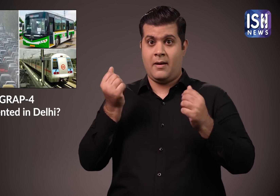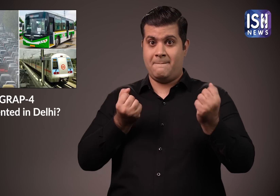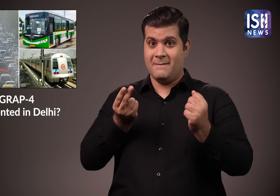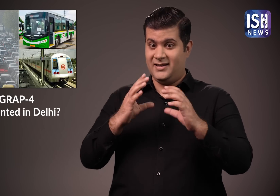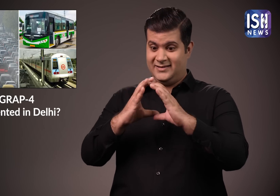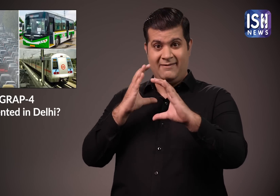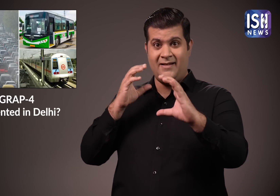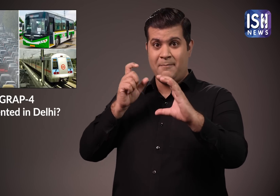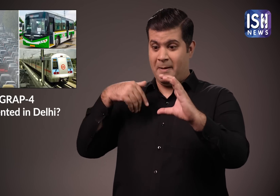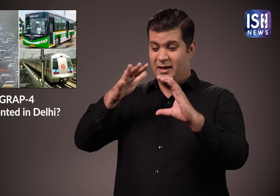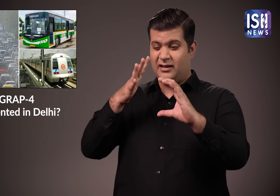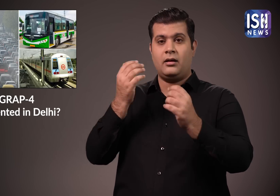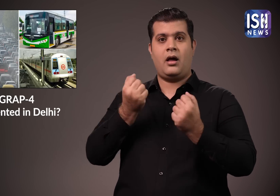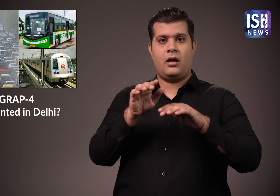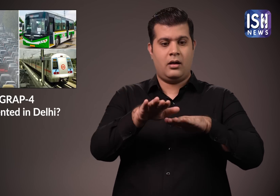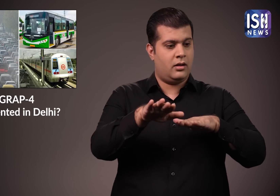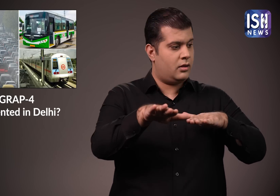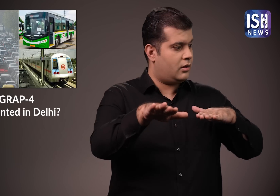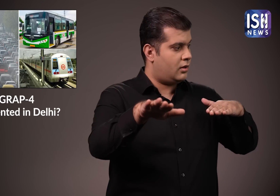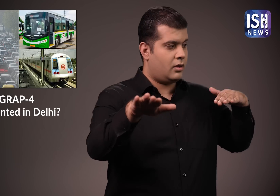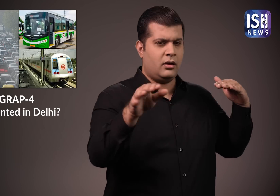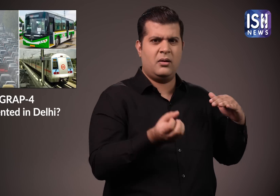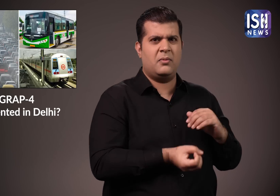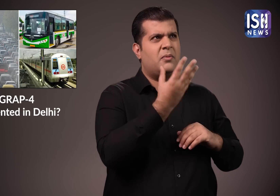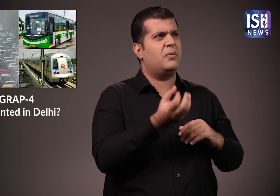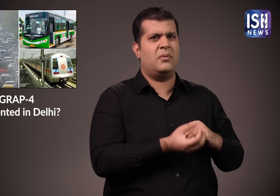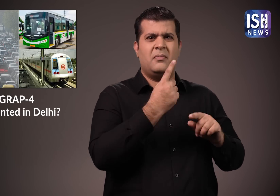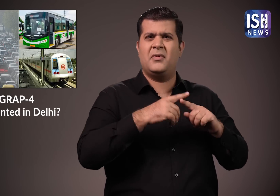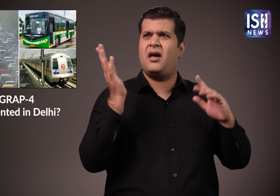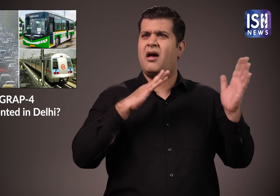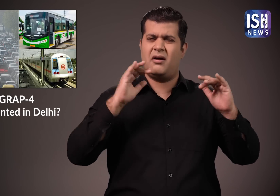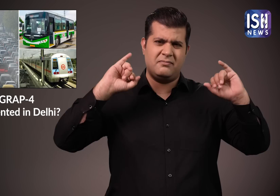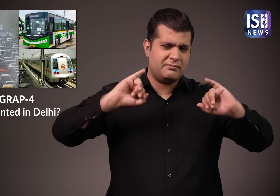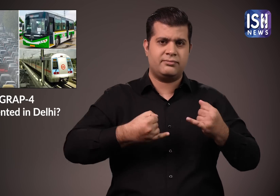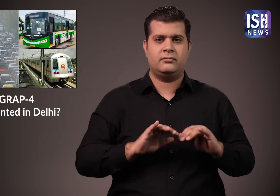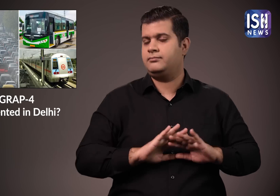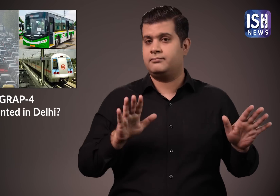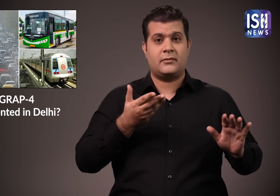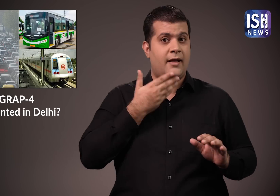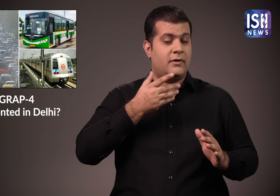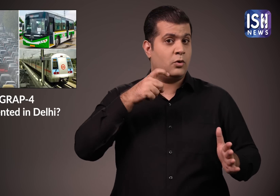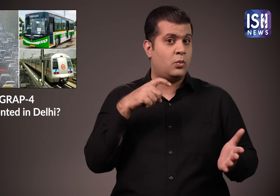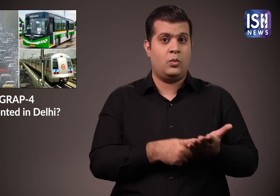otherwise the vehicles on road would increase, leading to more emissions.